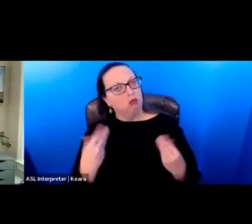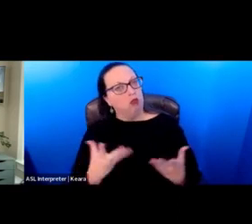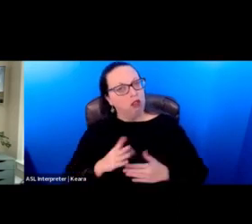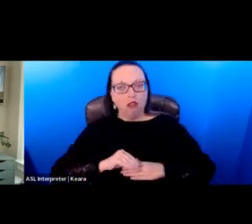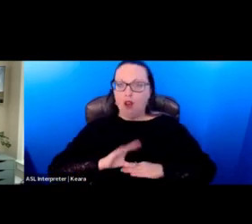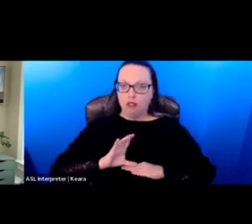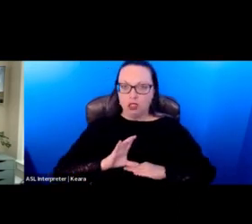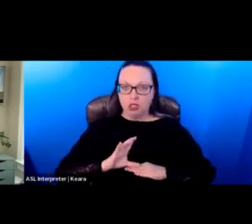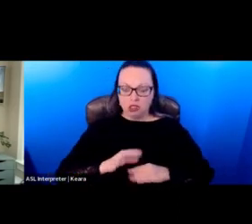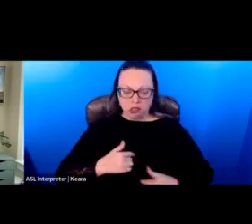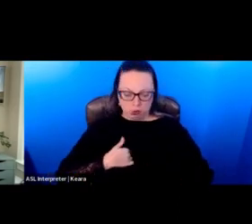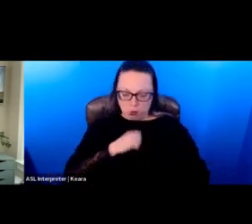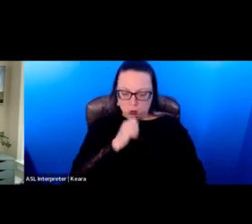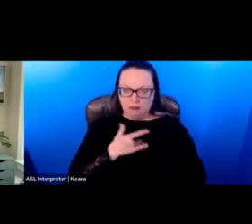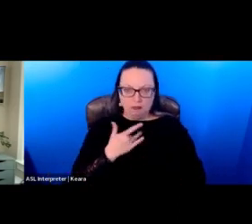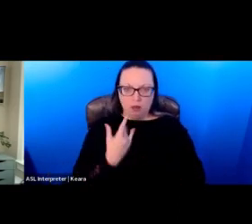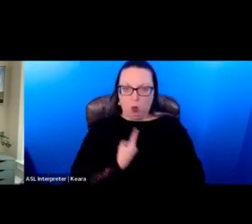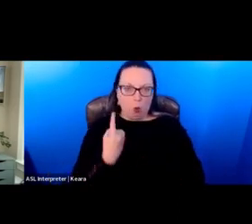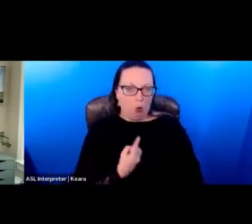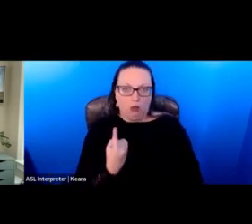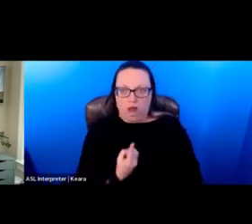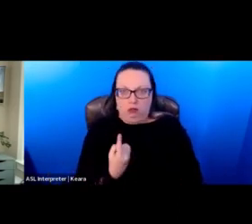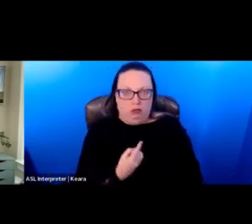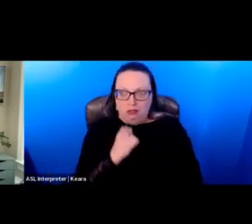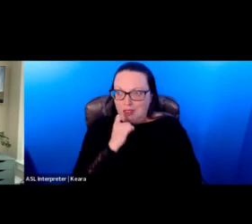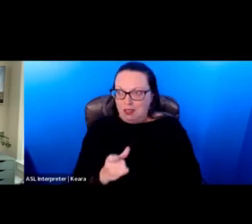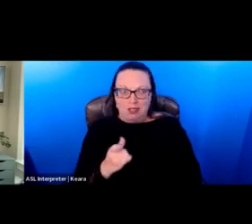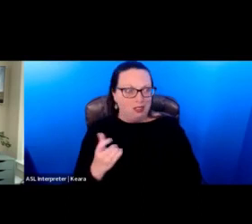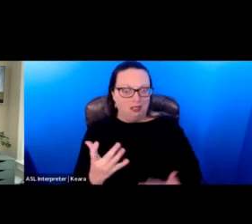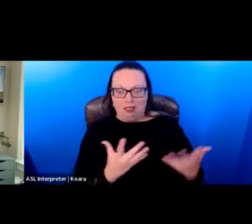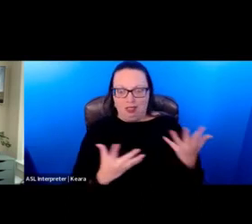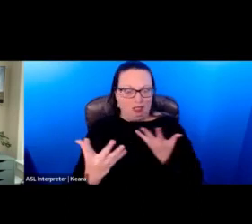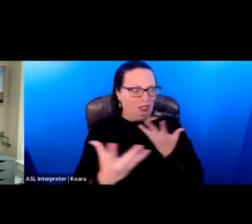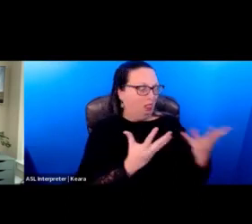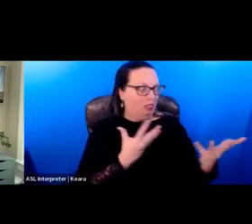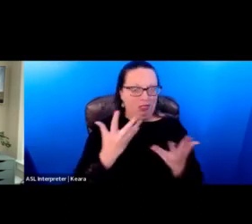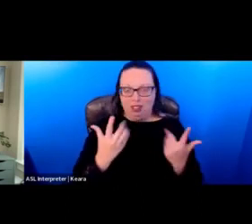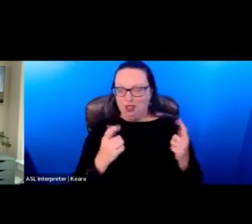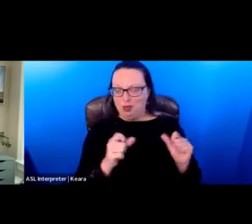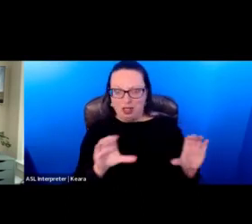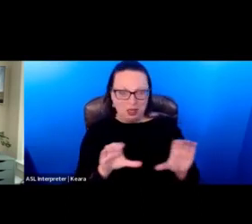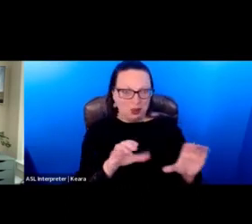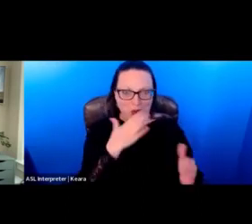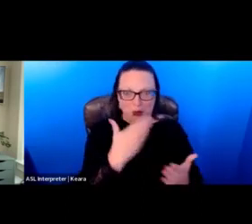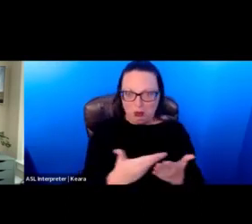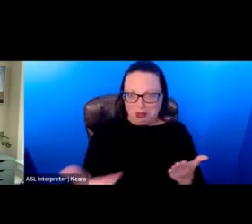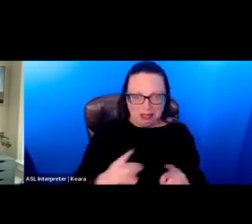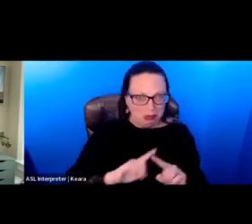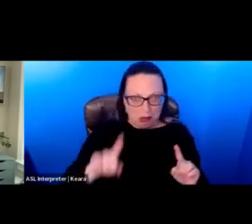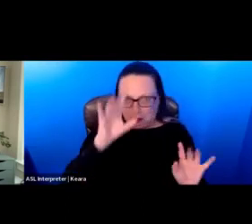weren't alone. In this. We weren't just kind of off trying to do good work, but didn't really know what we were doing. And, you know, Cliff was